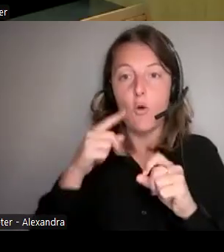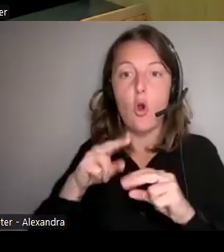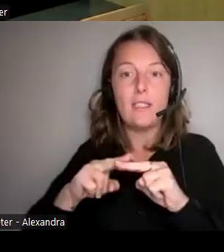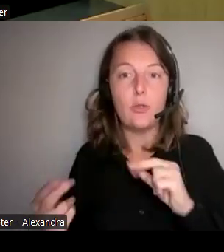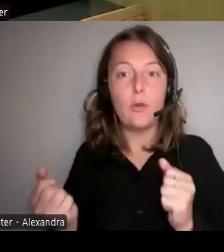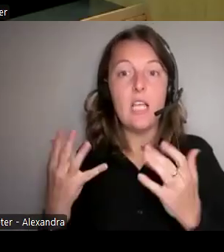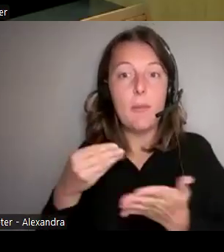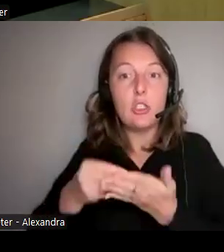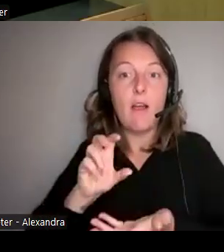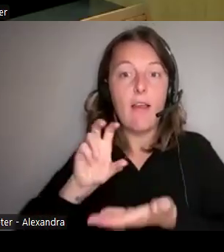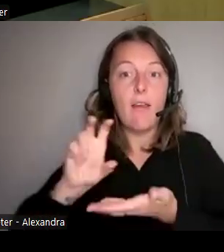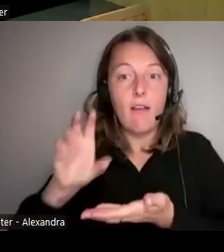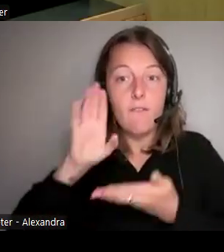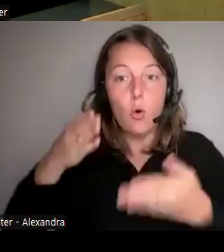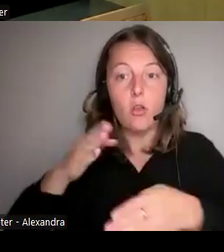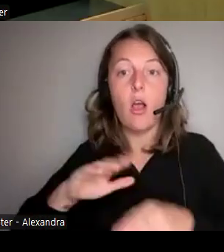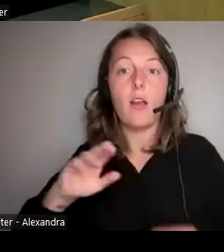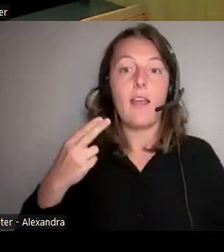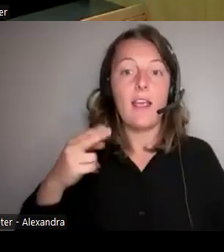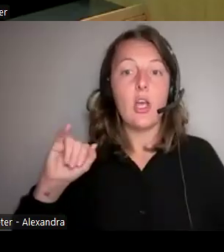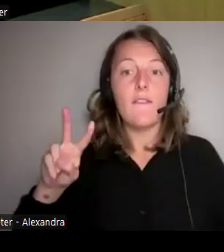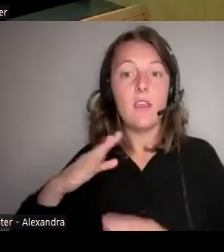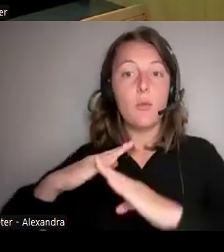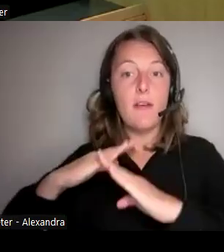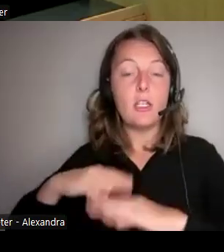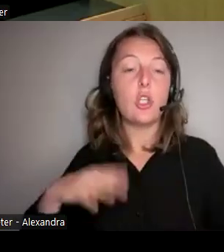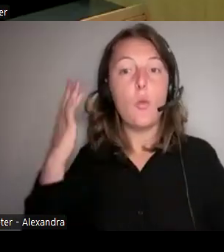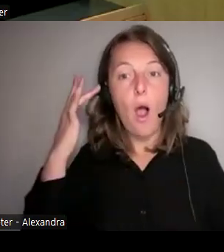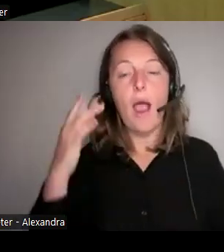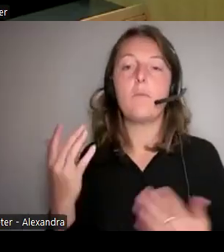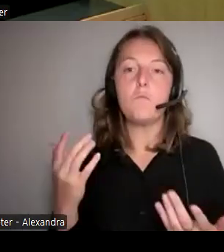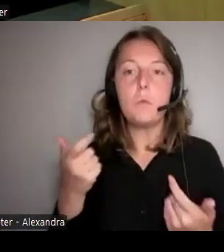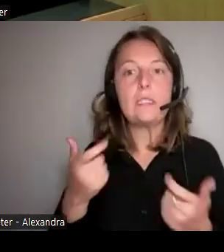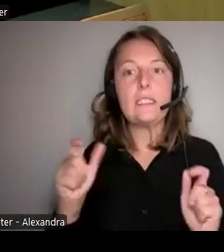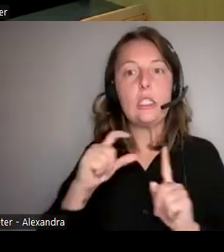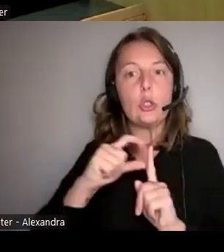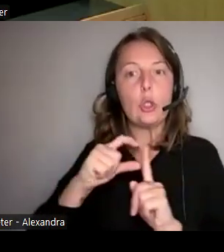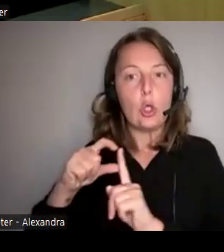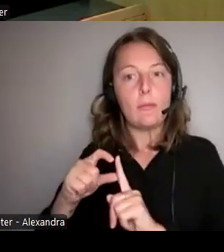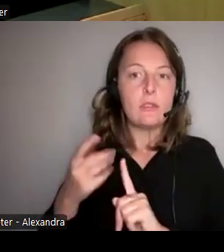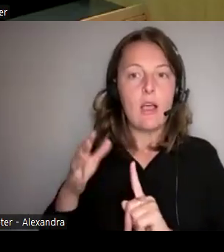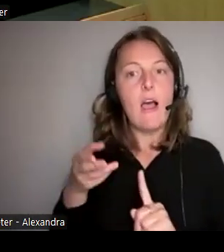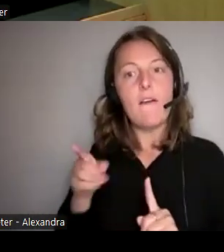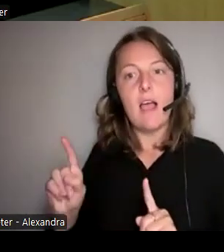amount of funding focused on um, HIV prevention largely because of key terms that offended members